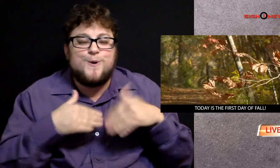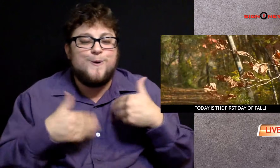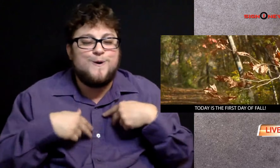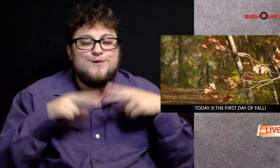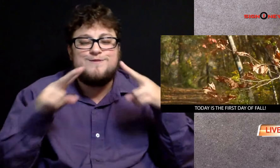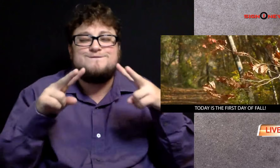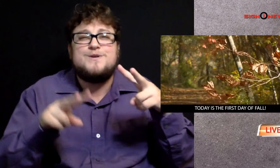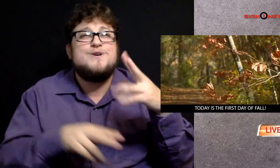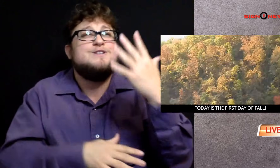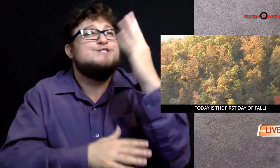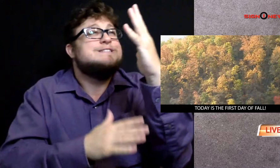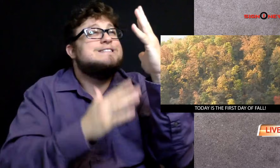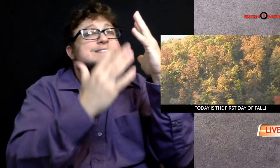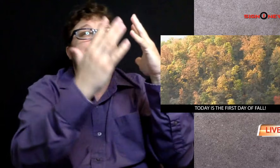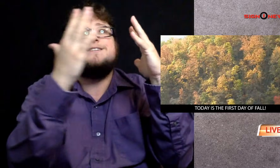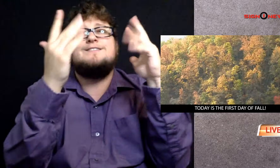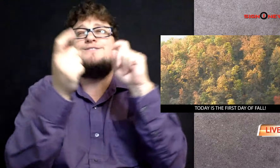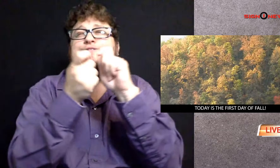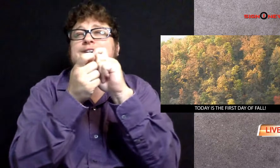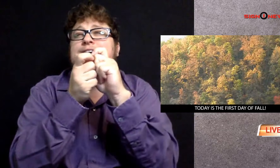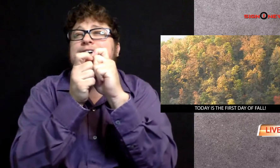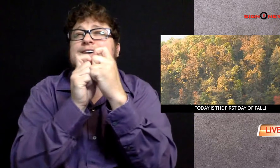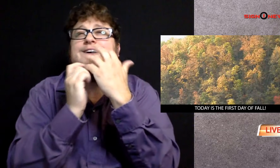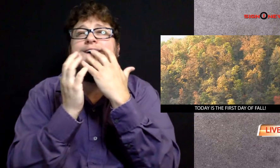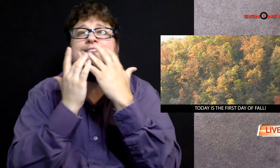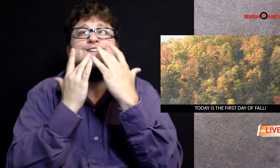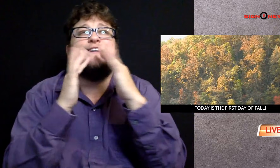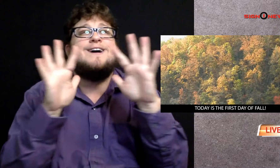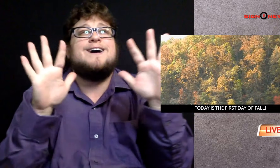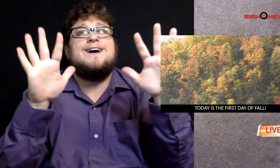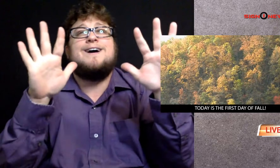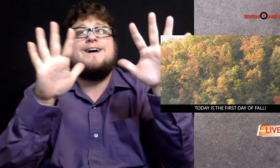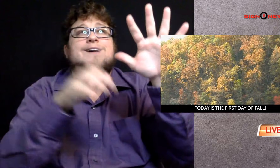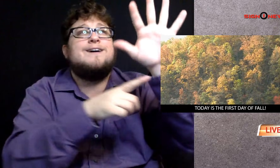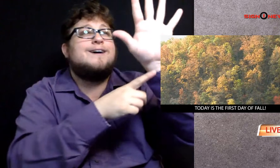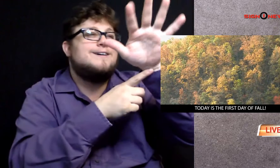i love wearing hoodies wearing sweaters i am so looking forward to the trees i am so looking forward to the trees changing colors